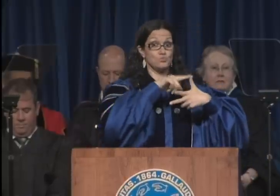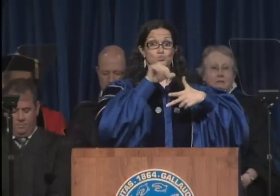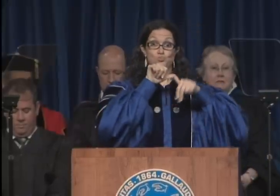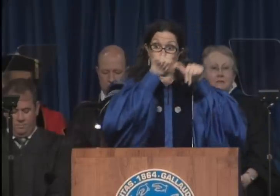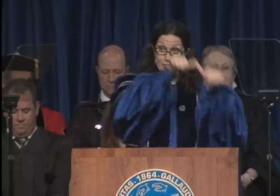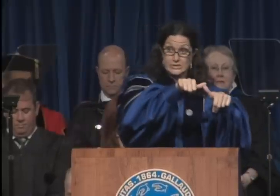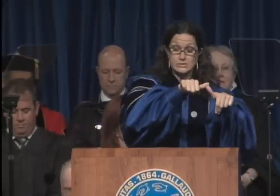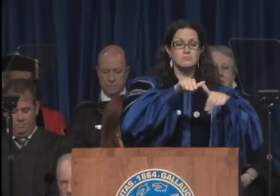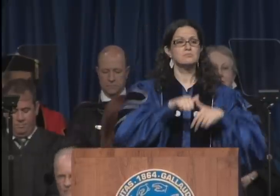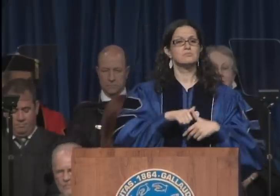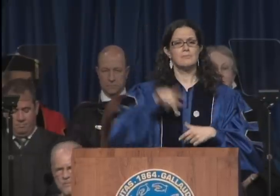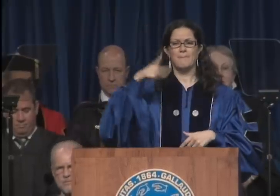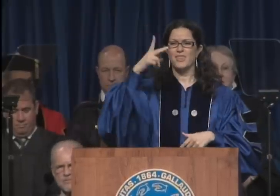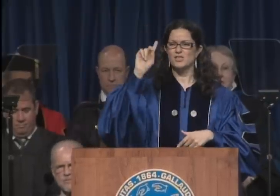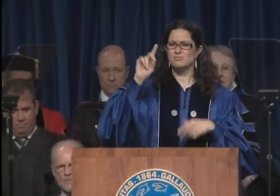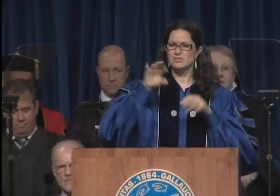PERSISTENCE.